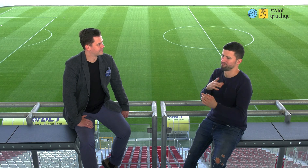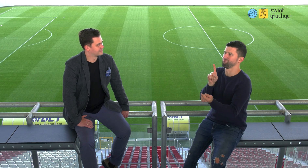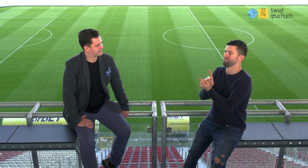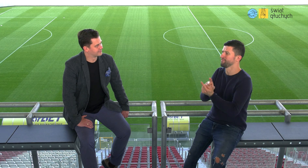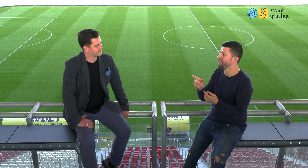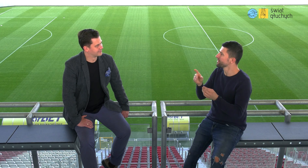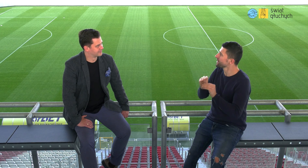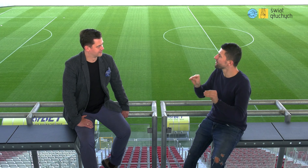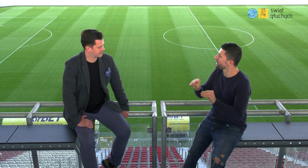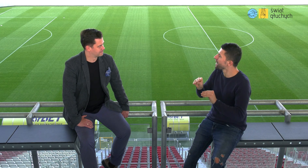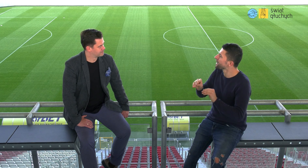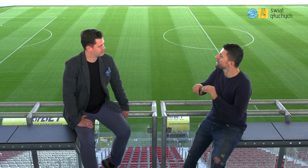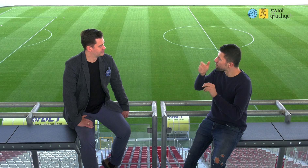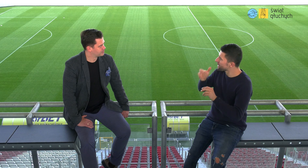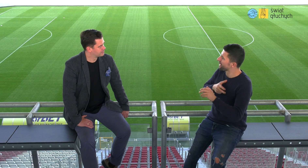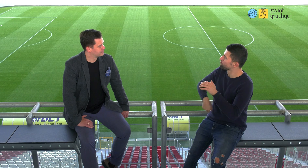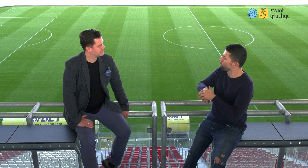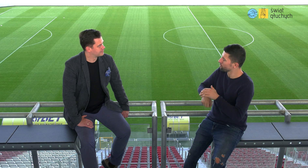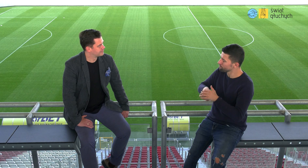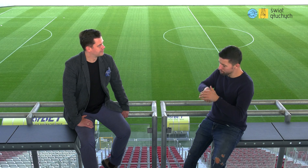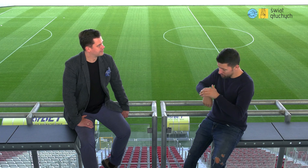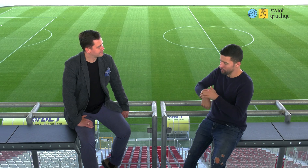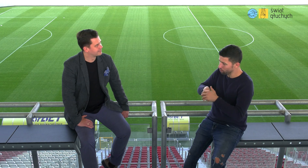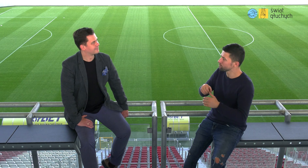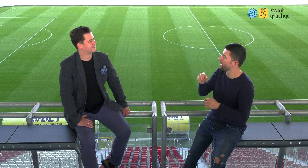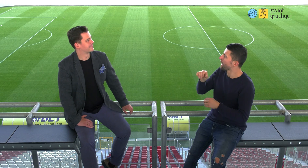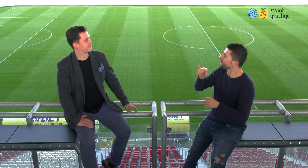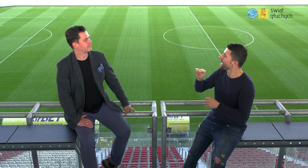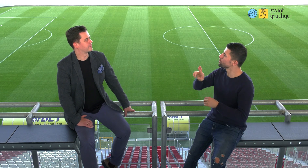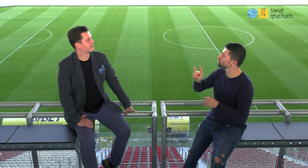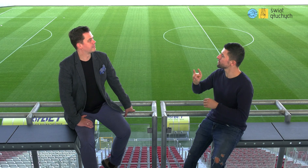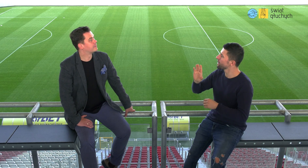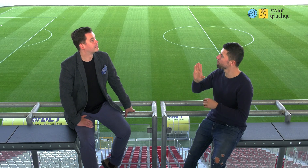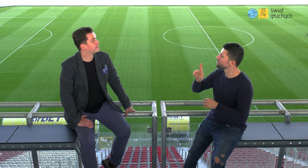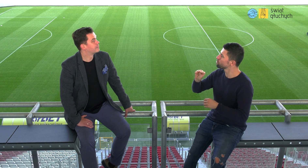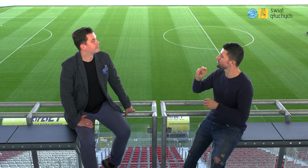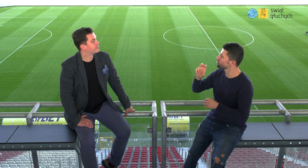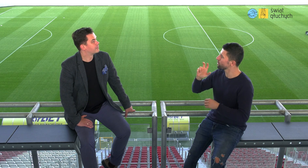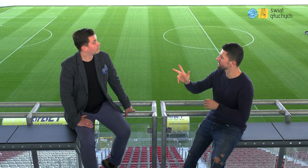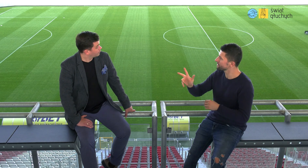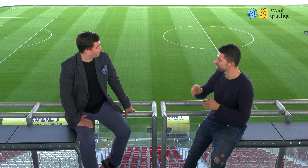I also met the coach of the Polish national team of Jerzy Brzęczek.